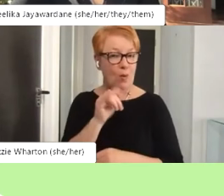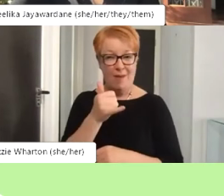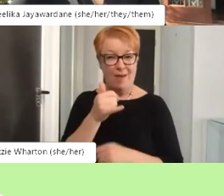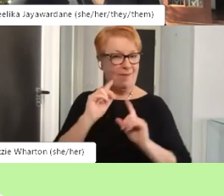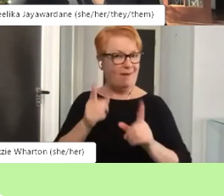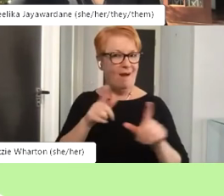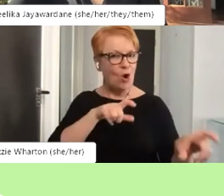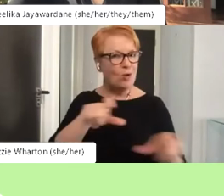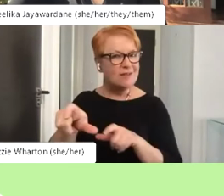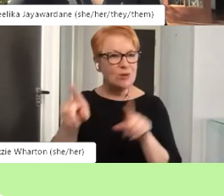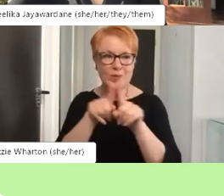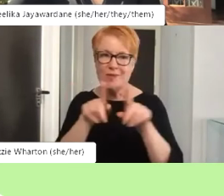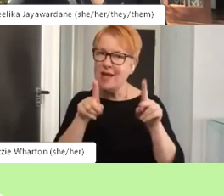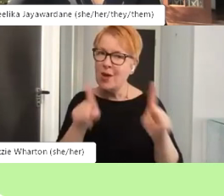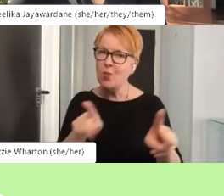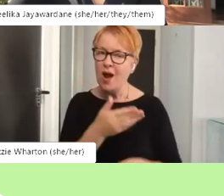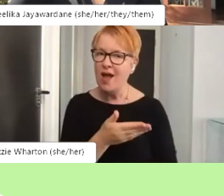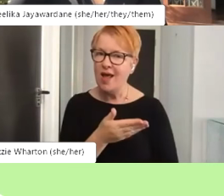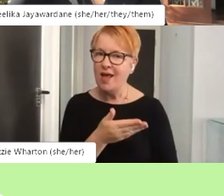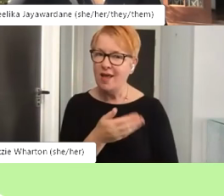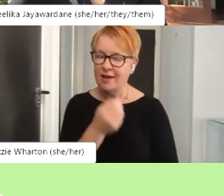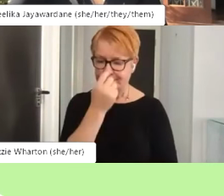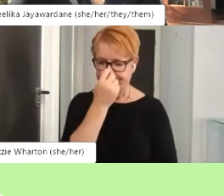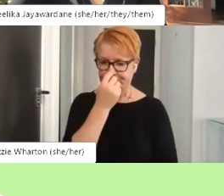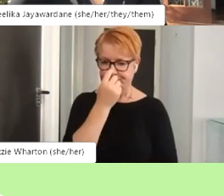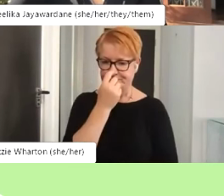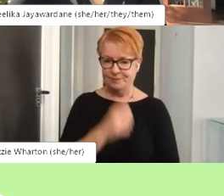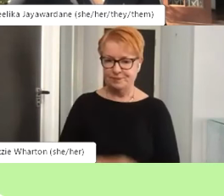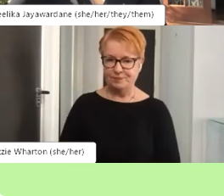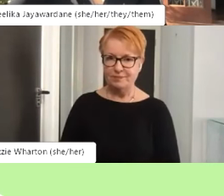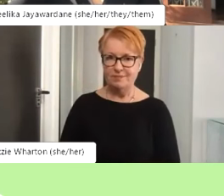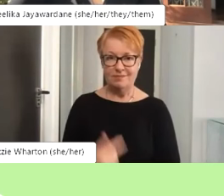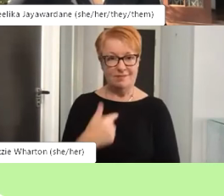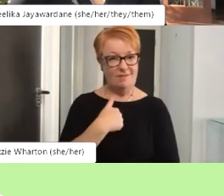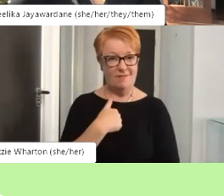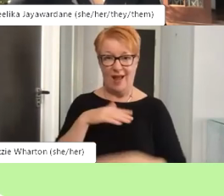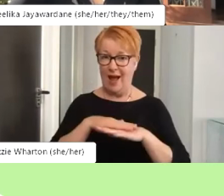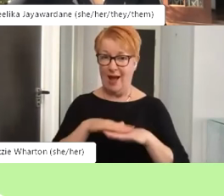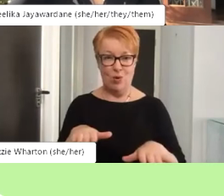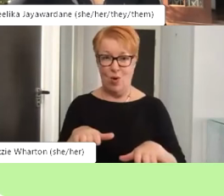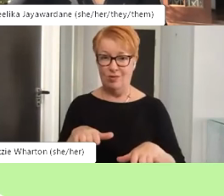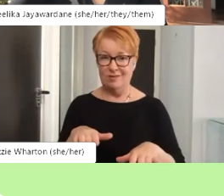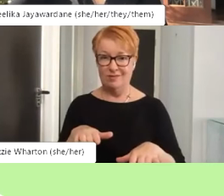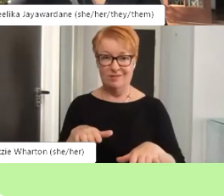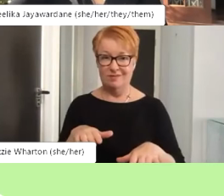So, as you might guess, I'm not a fan of attention, or the use of drawing attention or raising